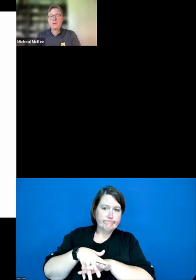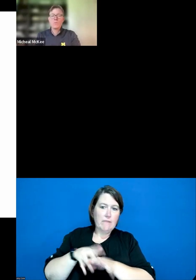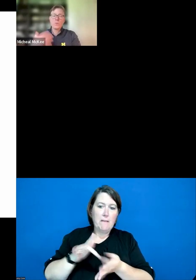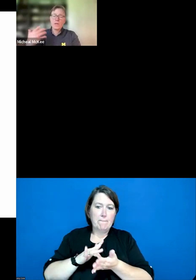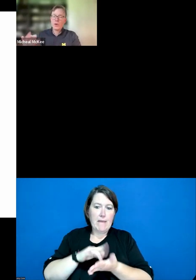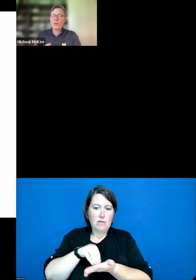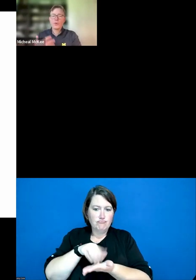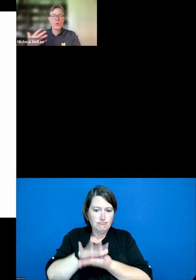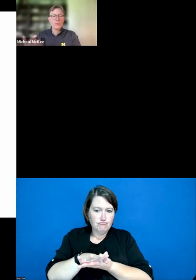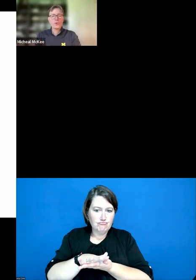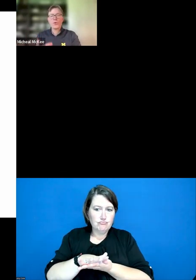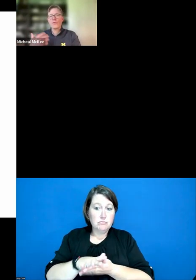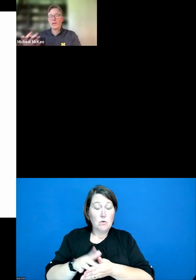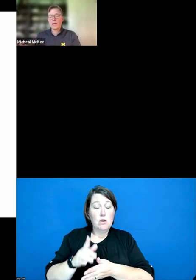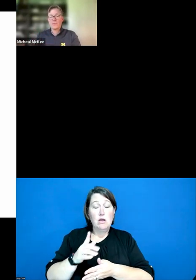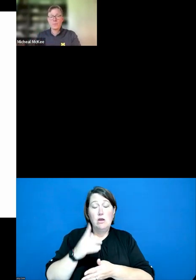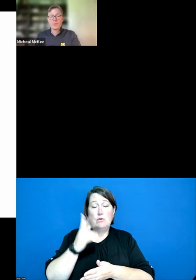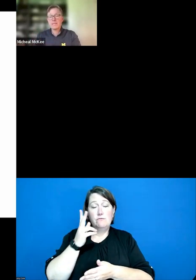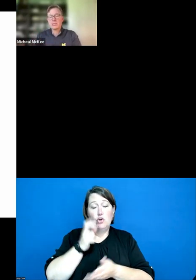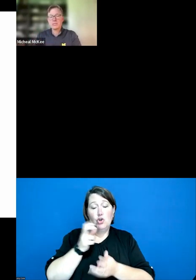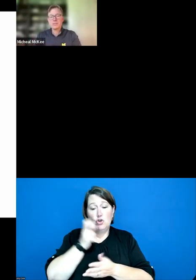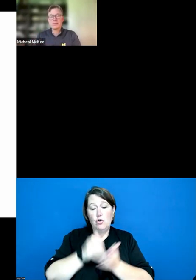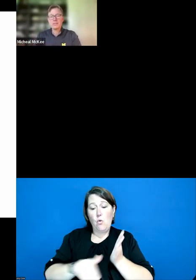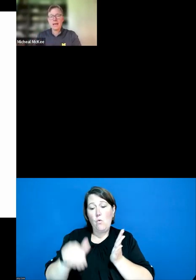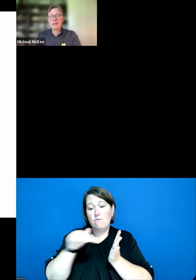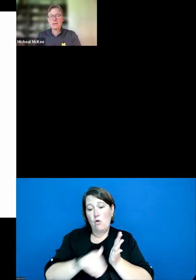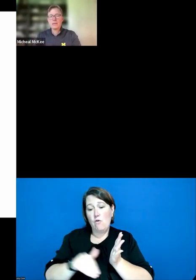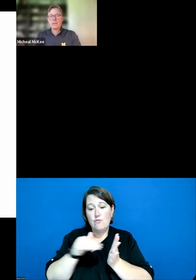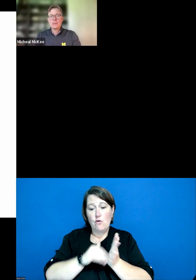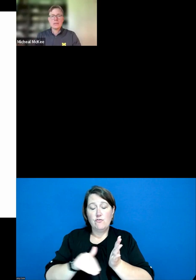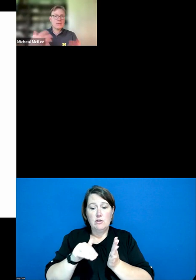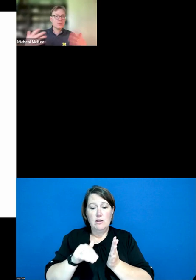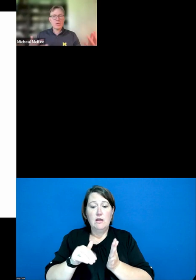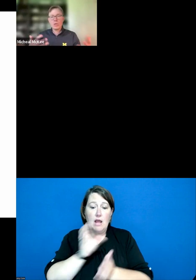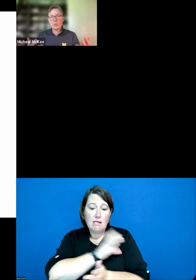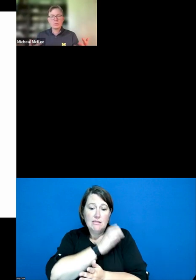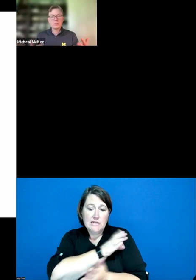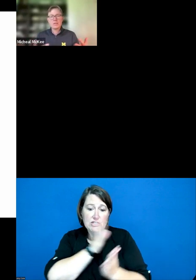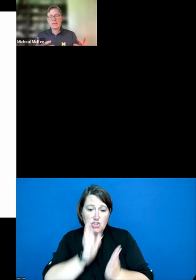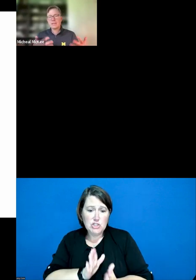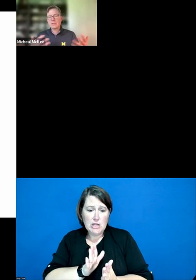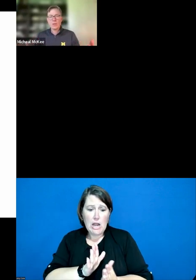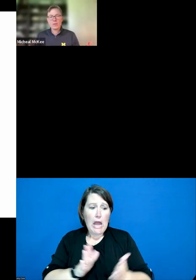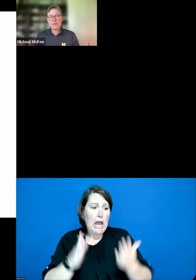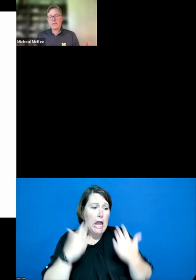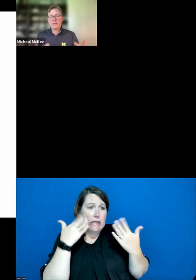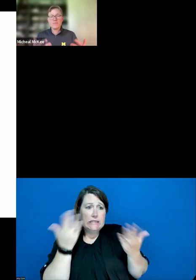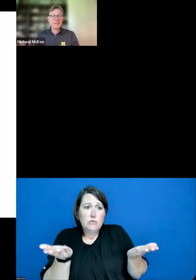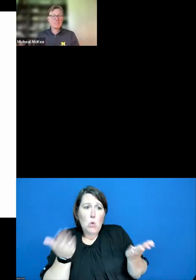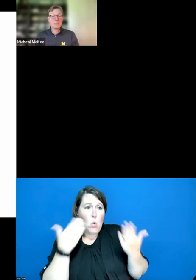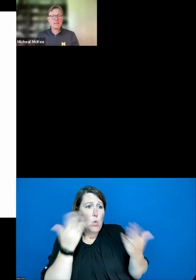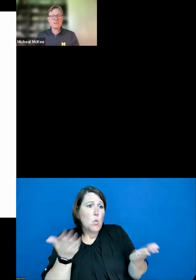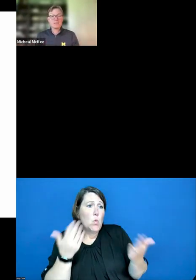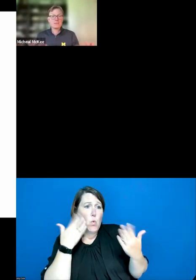What we heard over and over again from clinicians, that I don't know. I didn't know. And then the last minute,